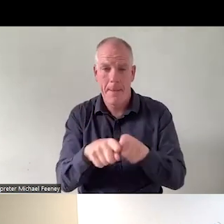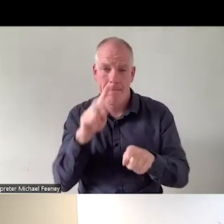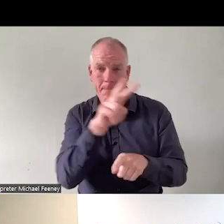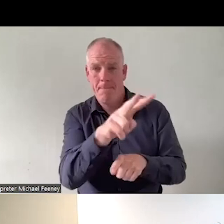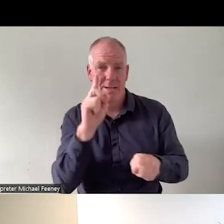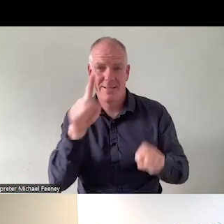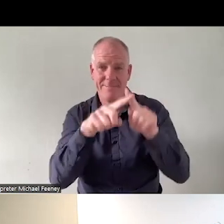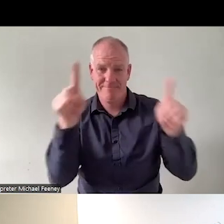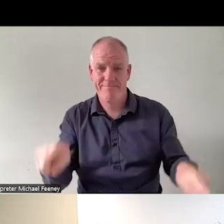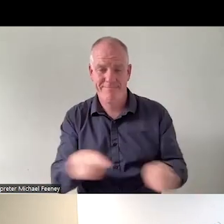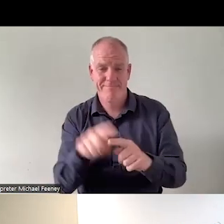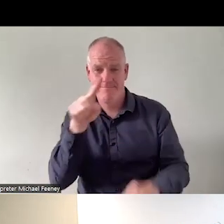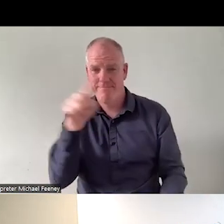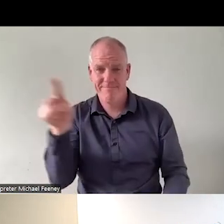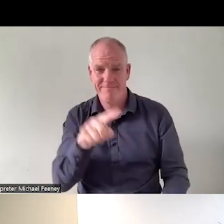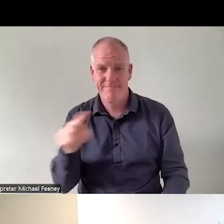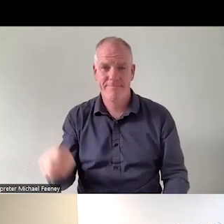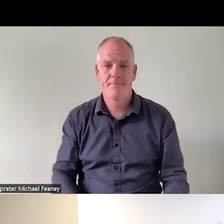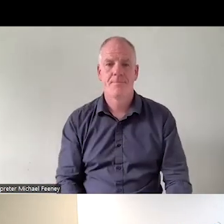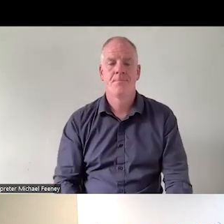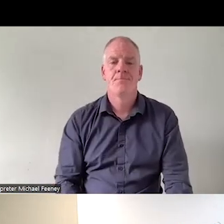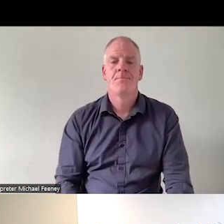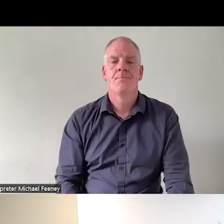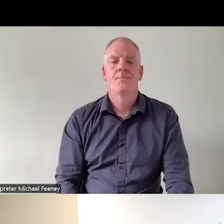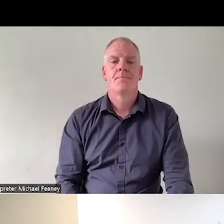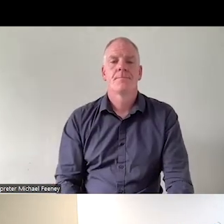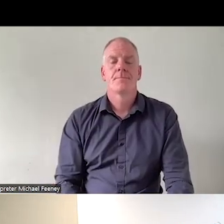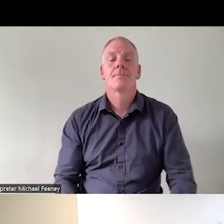One of the more interesting opportunities for using ListenWIFI